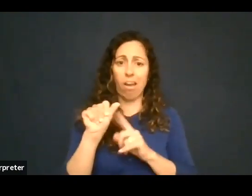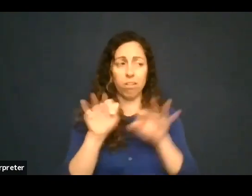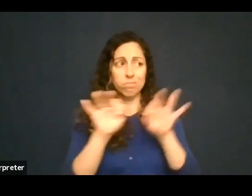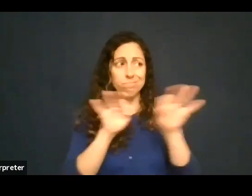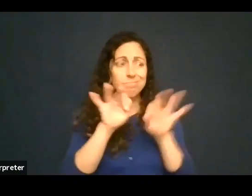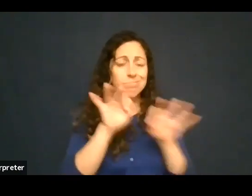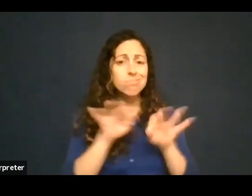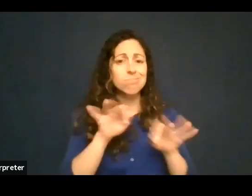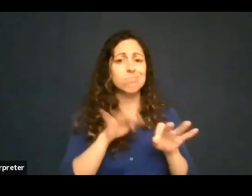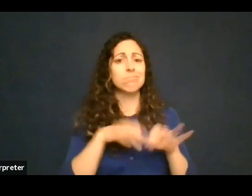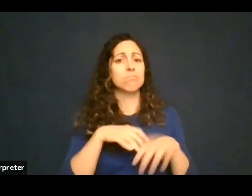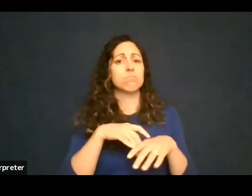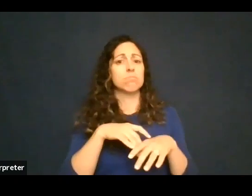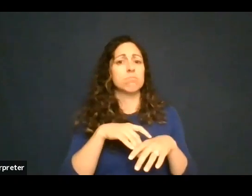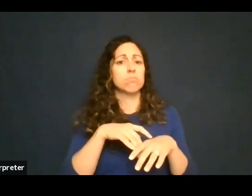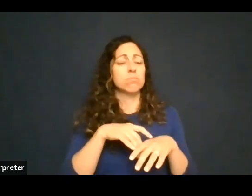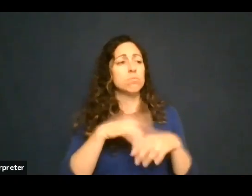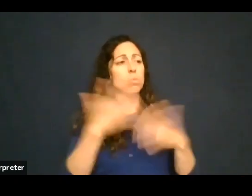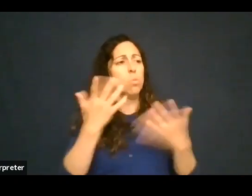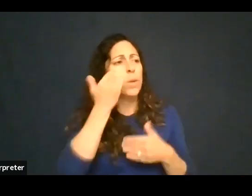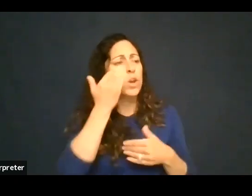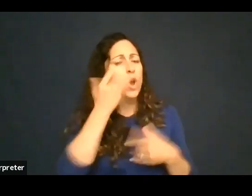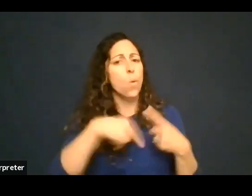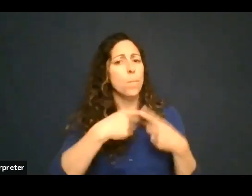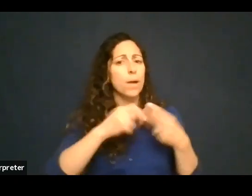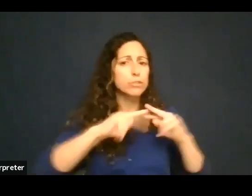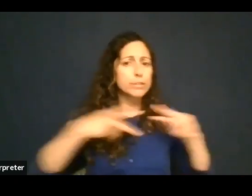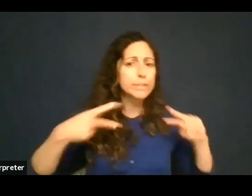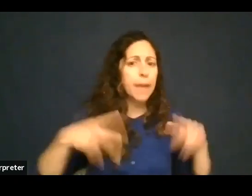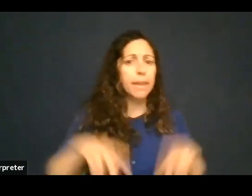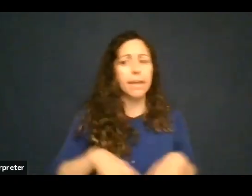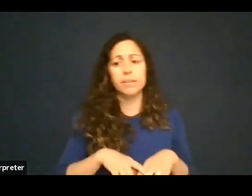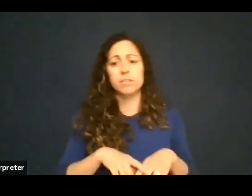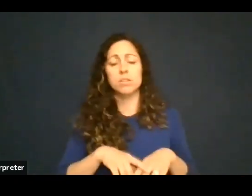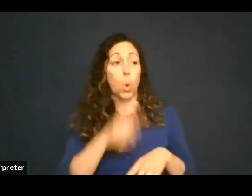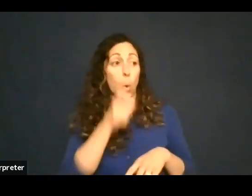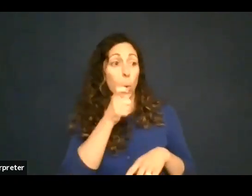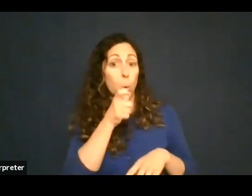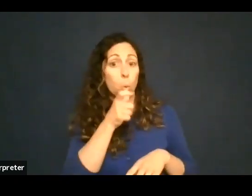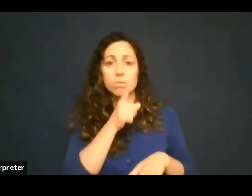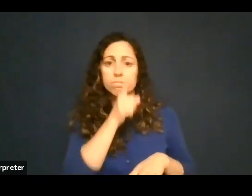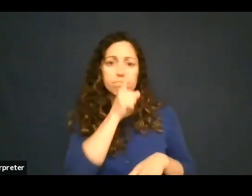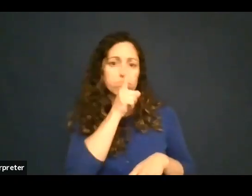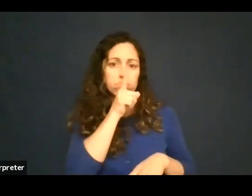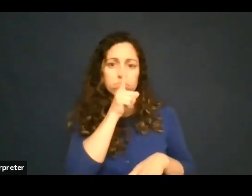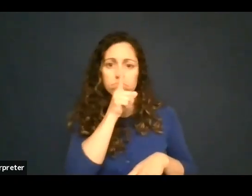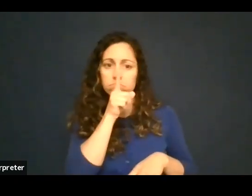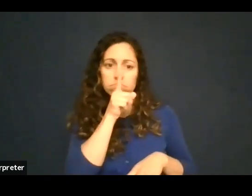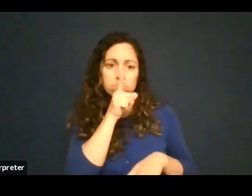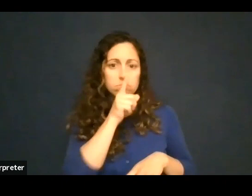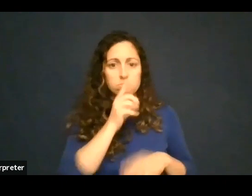that we have about how the person is affected by the disease, how they're coping with the disease, the impacts of it on their life.